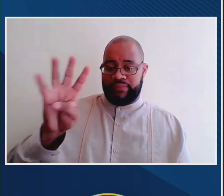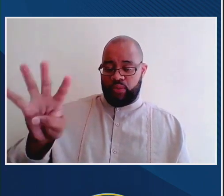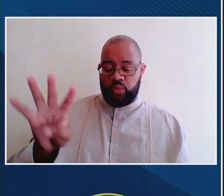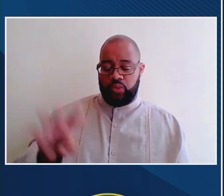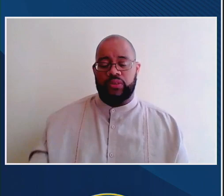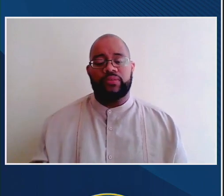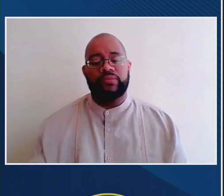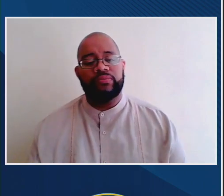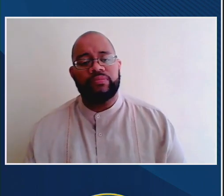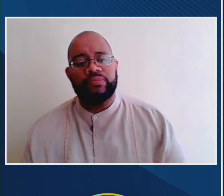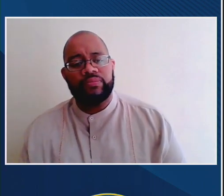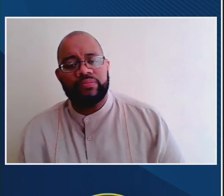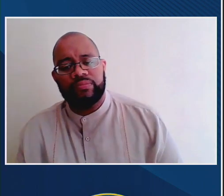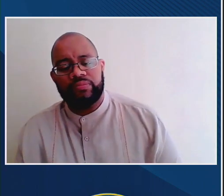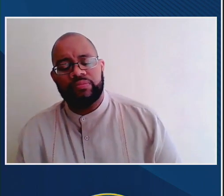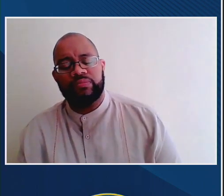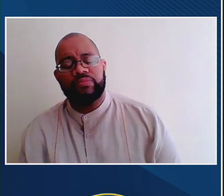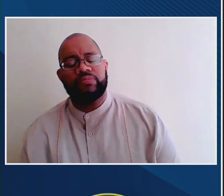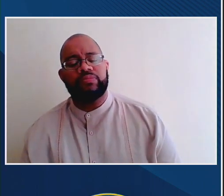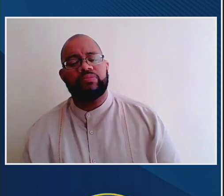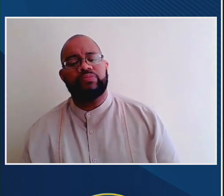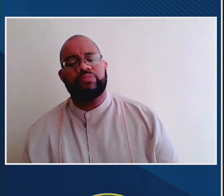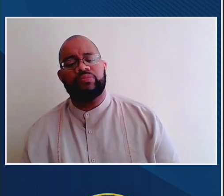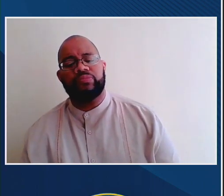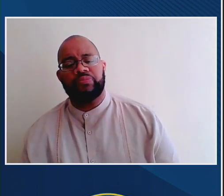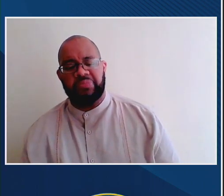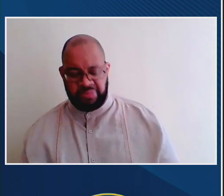Yes. Let's move on to 668.164, dispersing